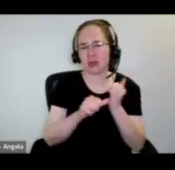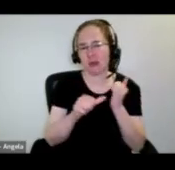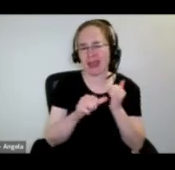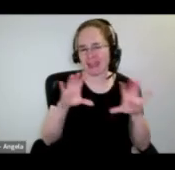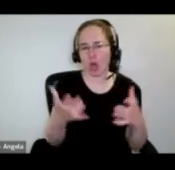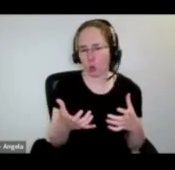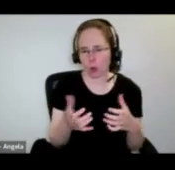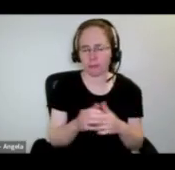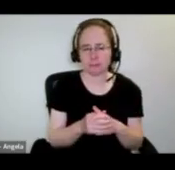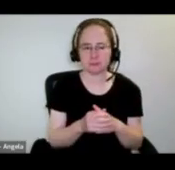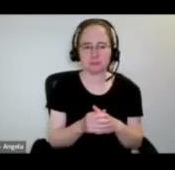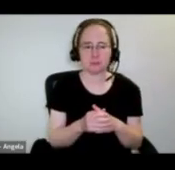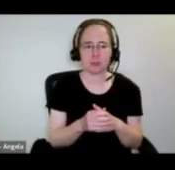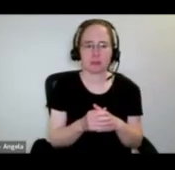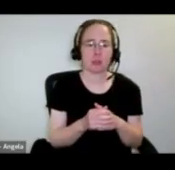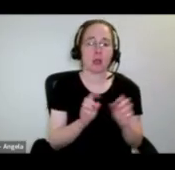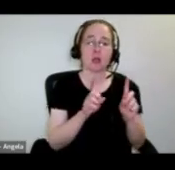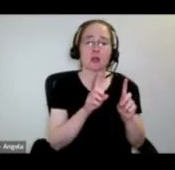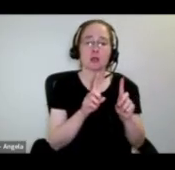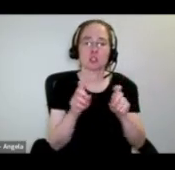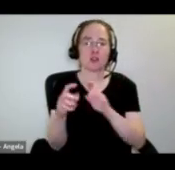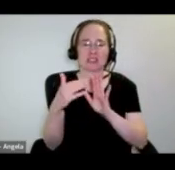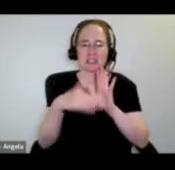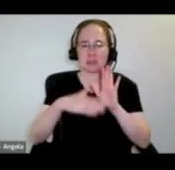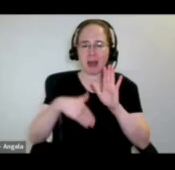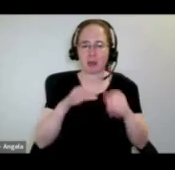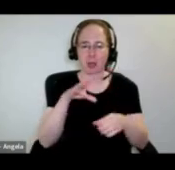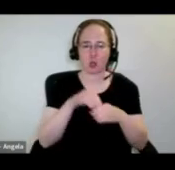David Watkins: Is grouped together into one overall material aid category.